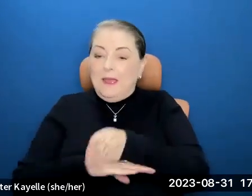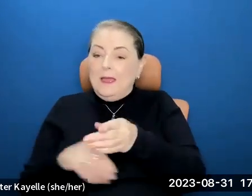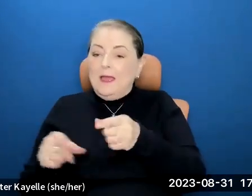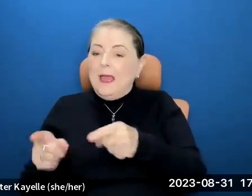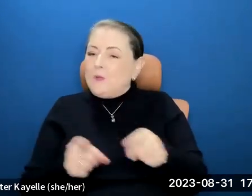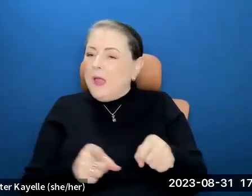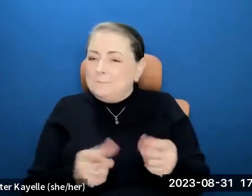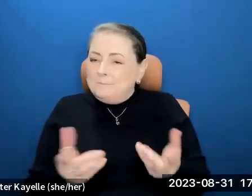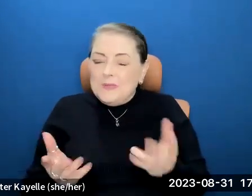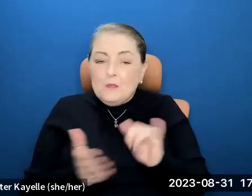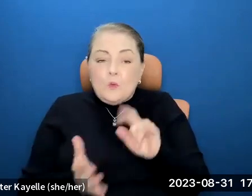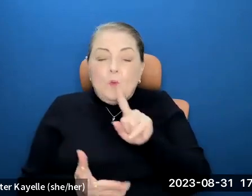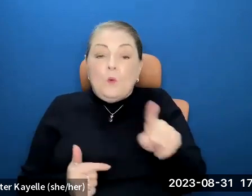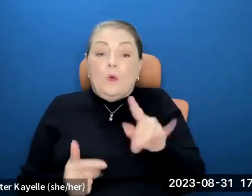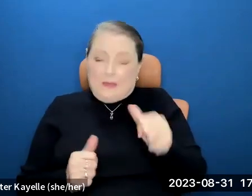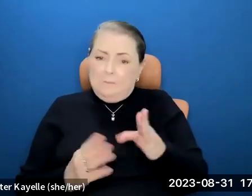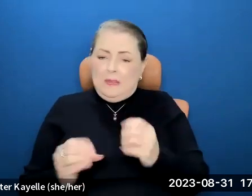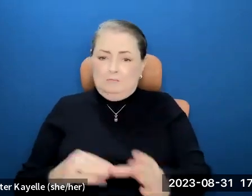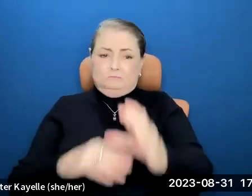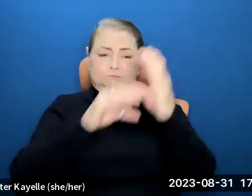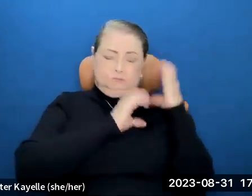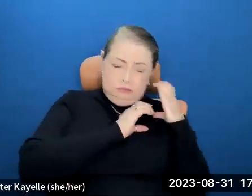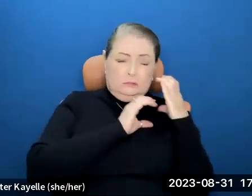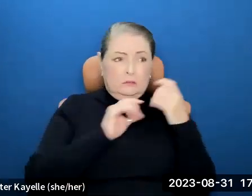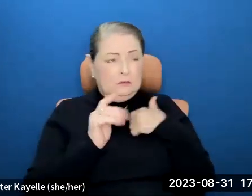these requirements can be a burden on licensees and are not Equitable